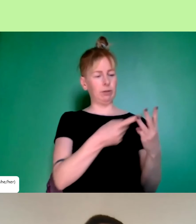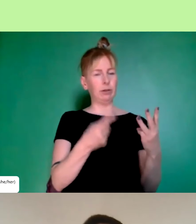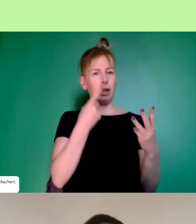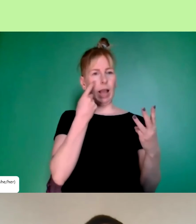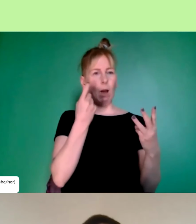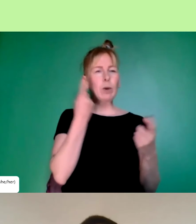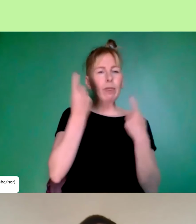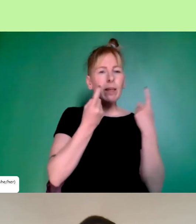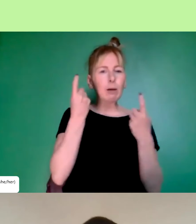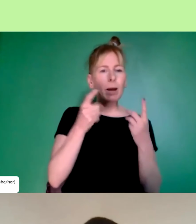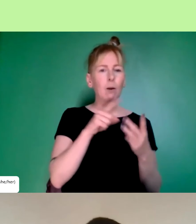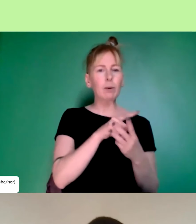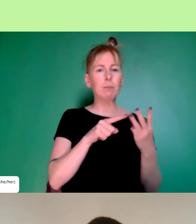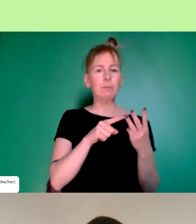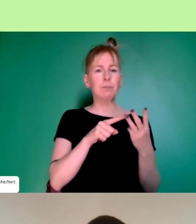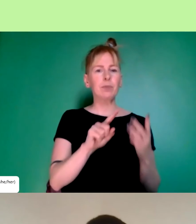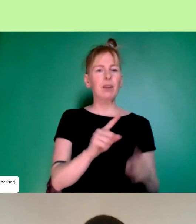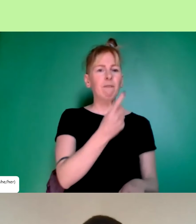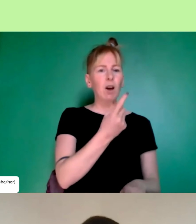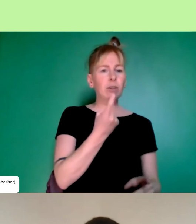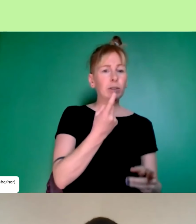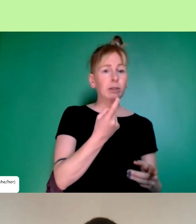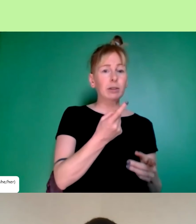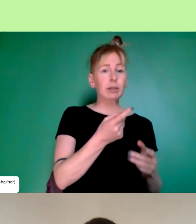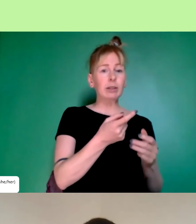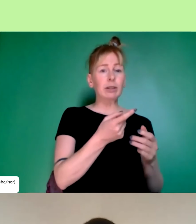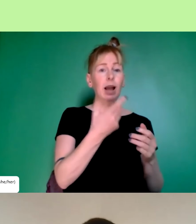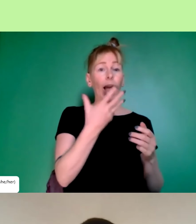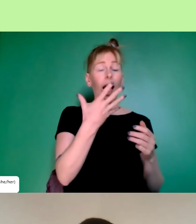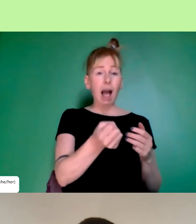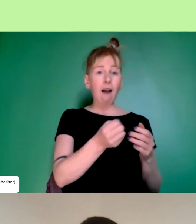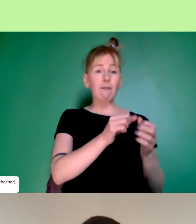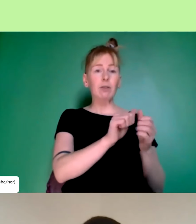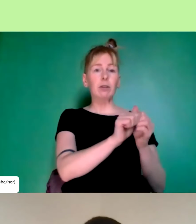know, there are good people within institutions? How do we navigate that? Do we not work with them?